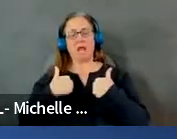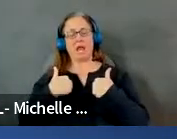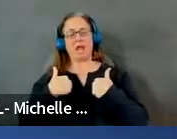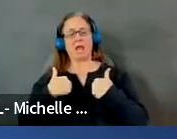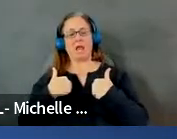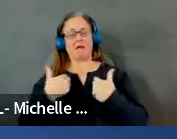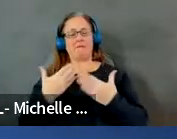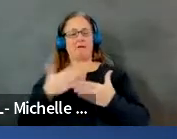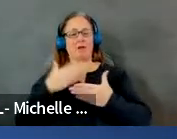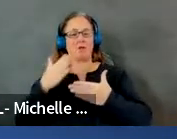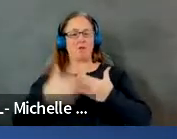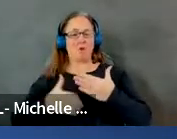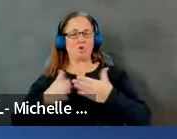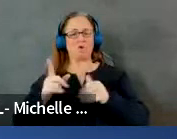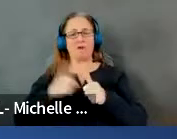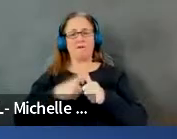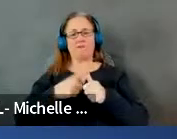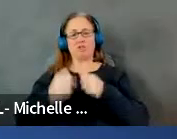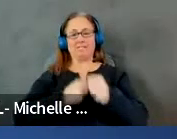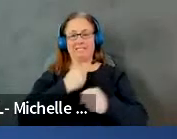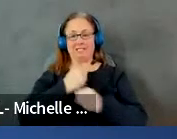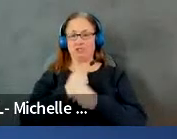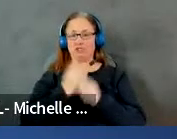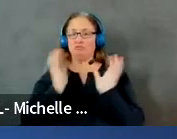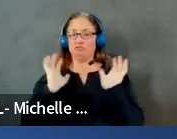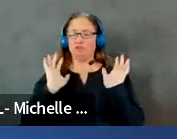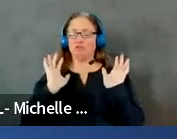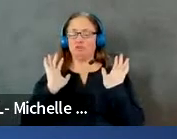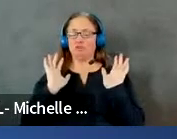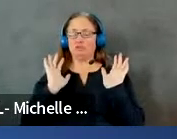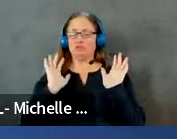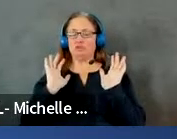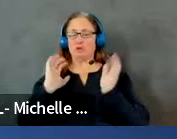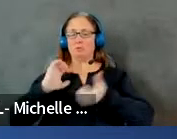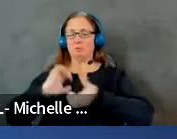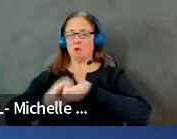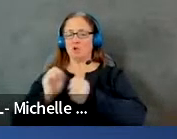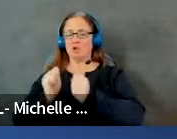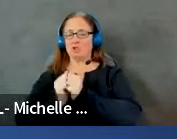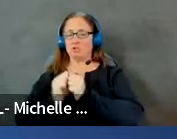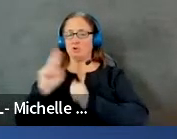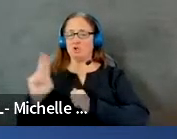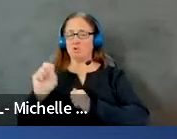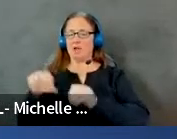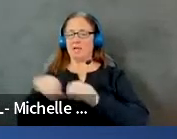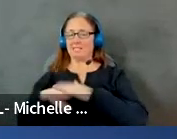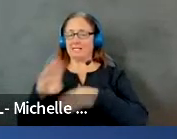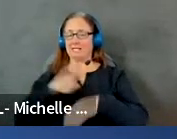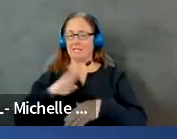as Henry mentioned, our first calendar year in our partnership with the U.S. Access Board. And